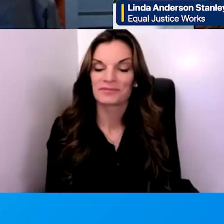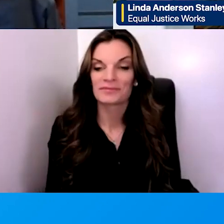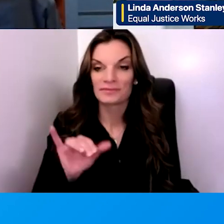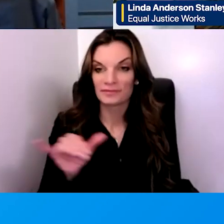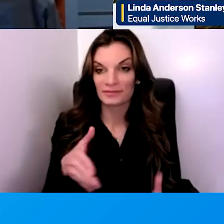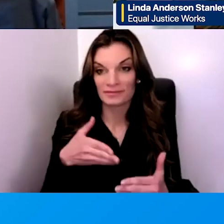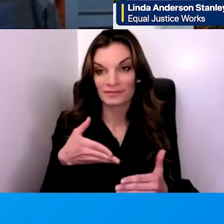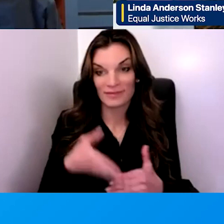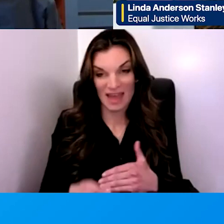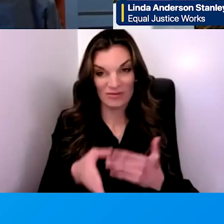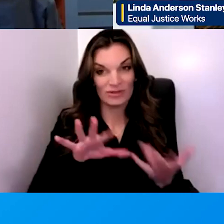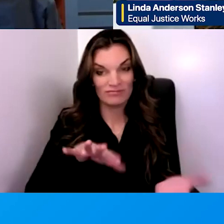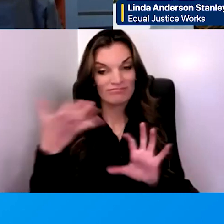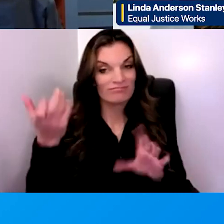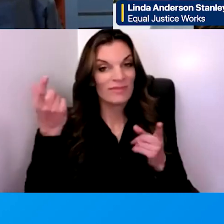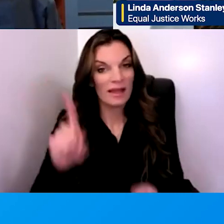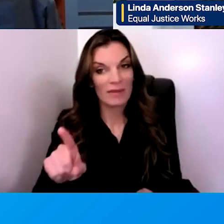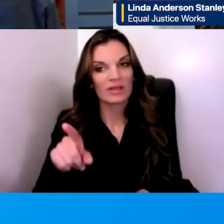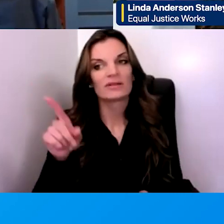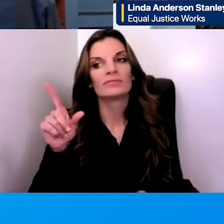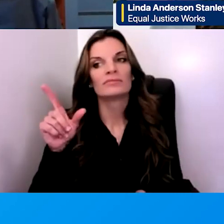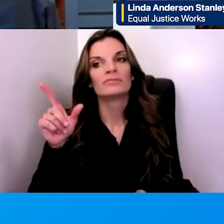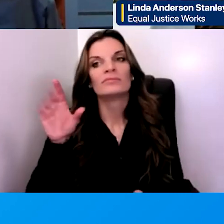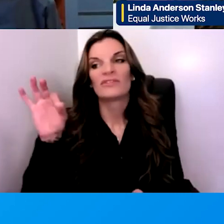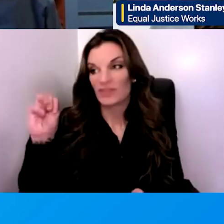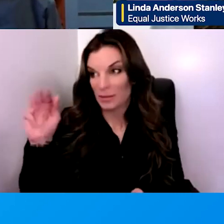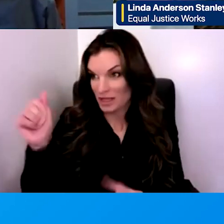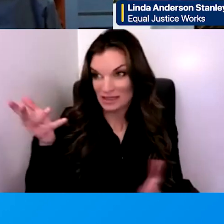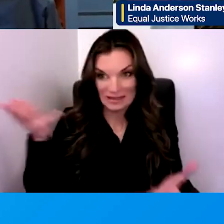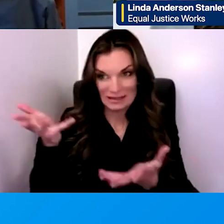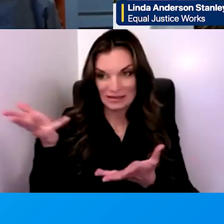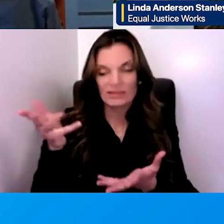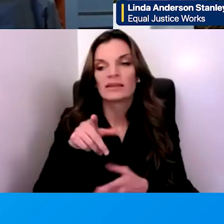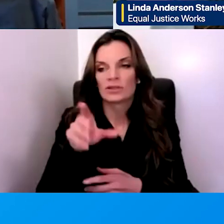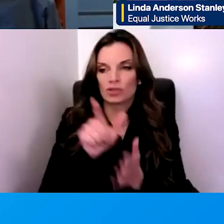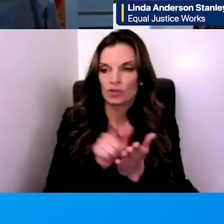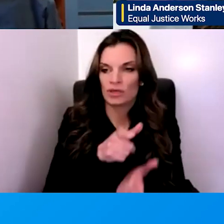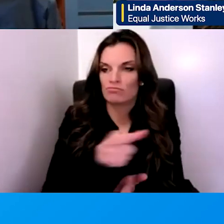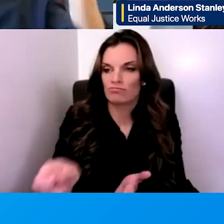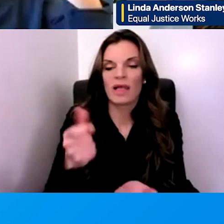In the aftermath of a disaster attorneys can help with avoiding